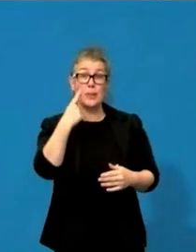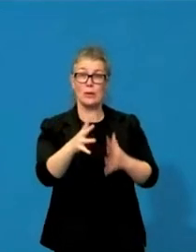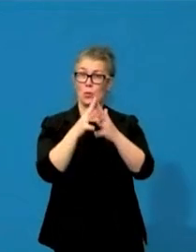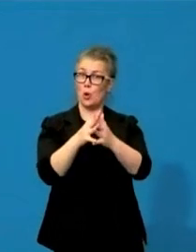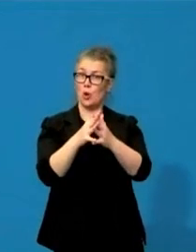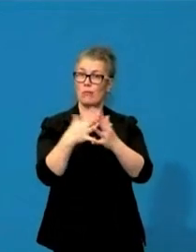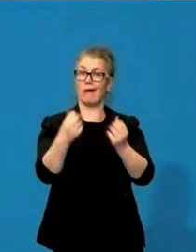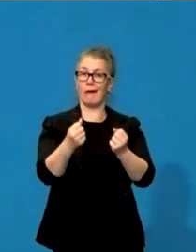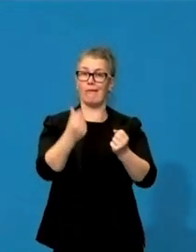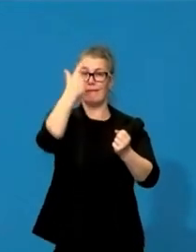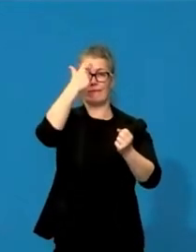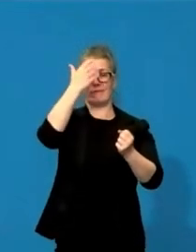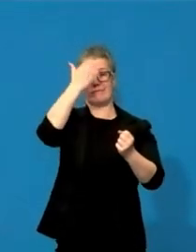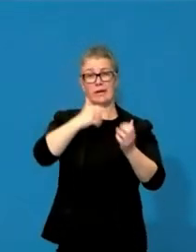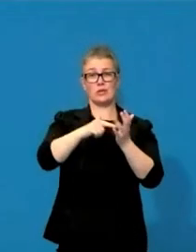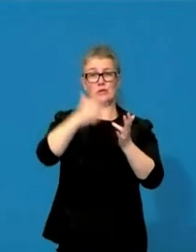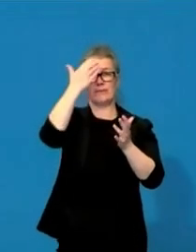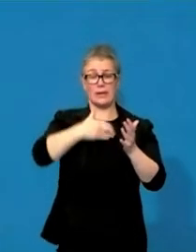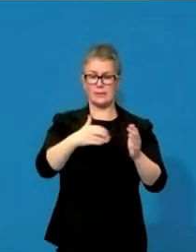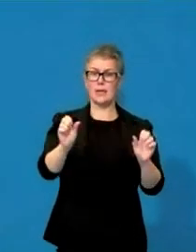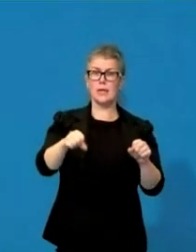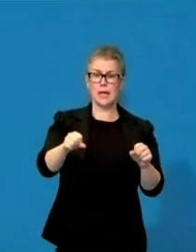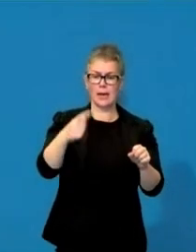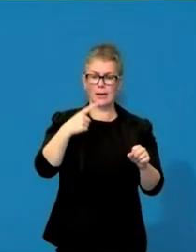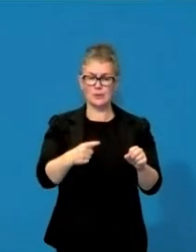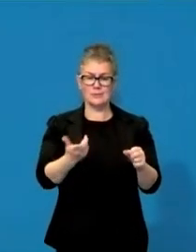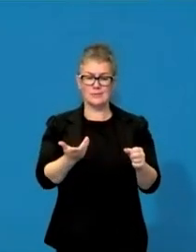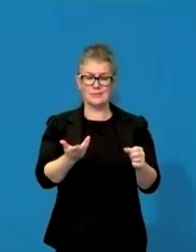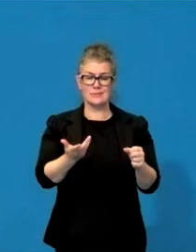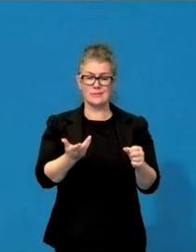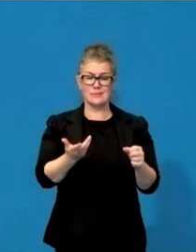Well, yeah, because then they don't just hang up or don't try to put you on